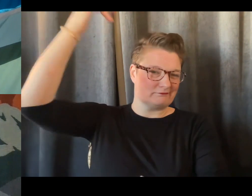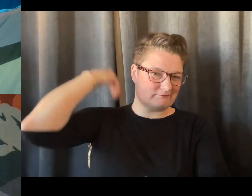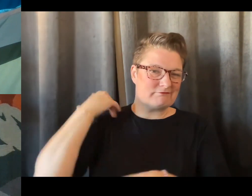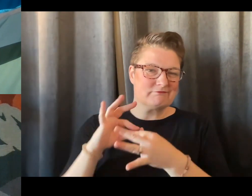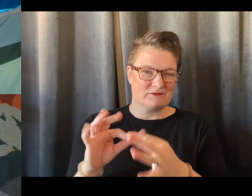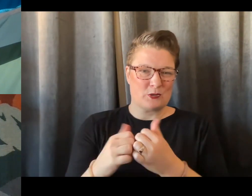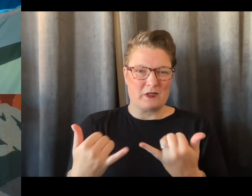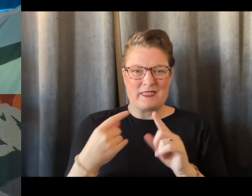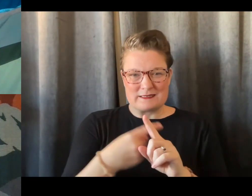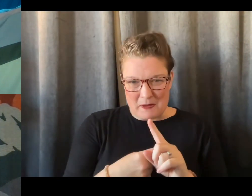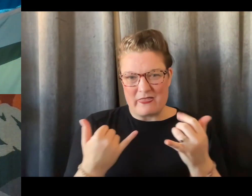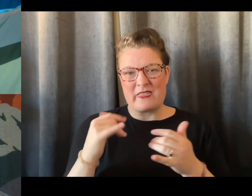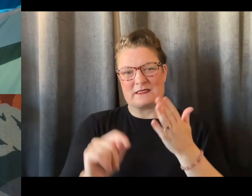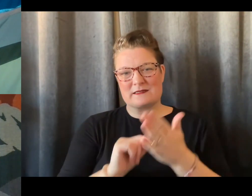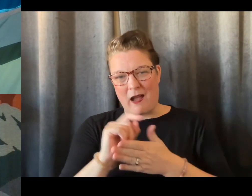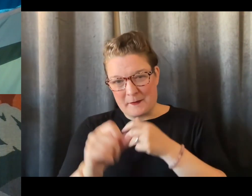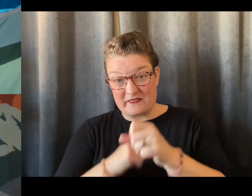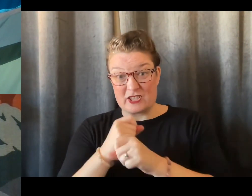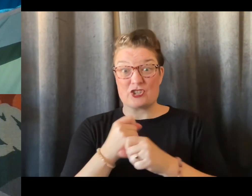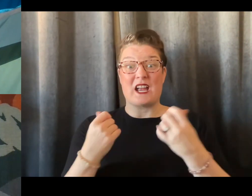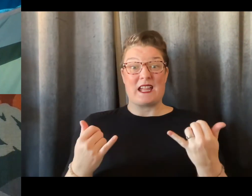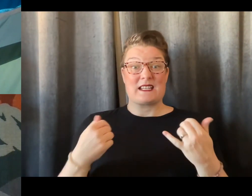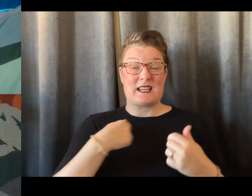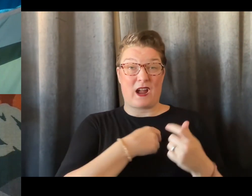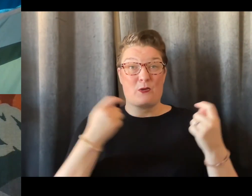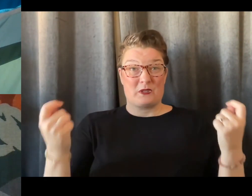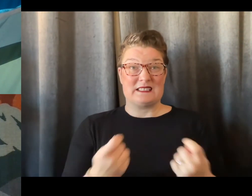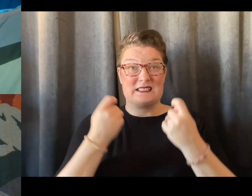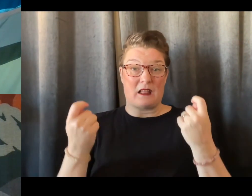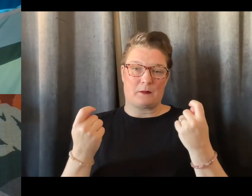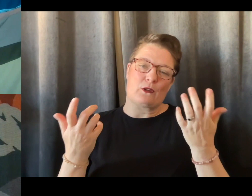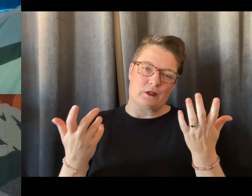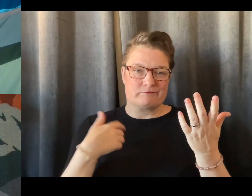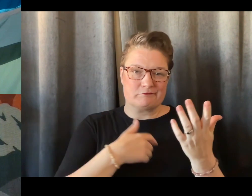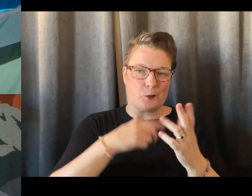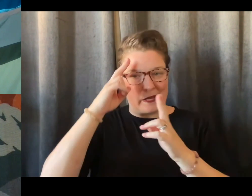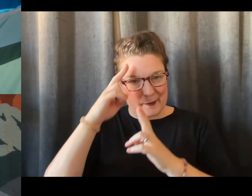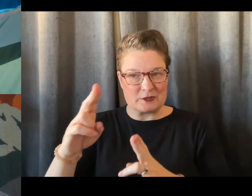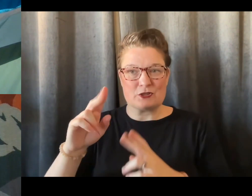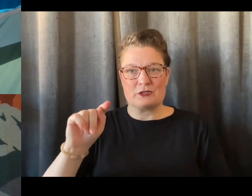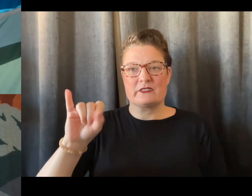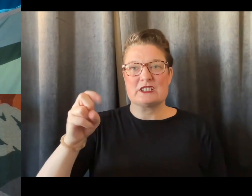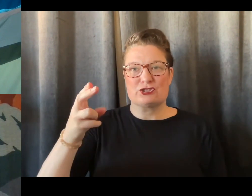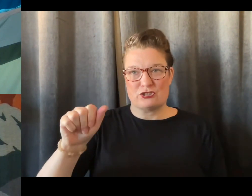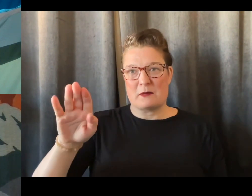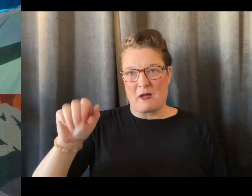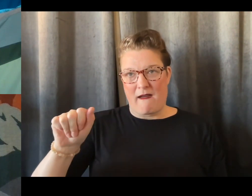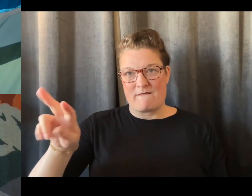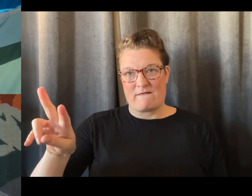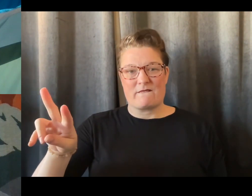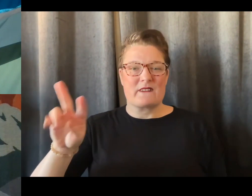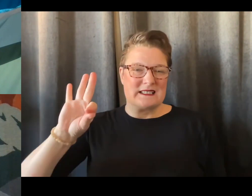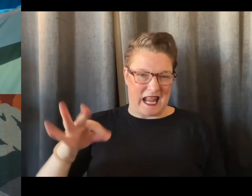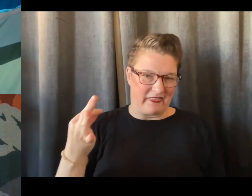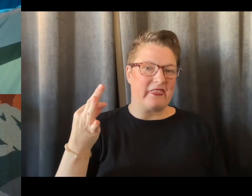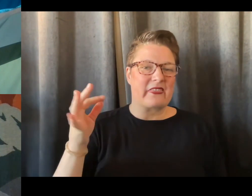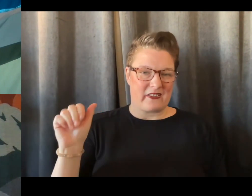year at now, now we celebrate, or we observe Tisha B'Av, the ninth of Av as the